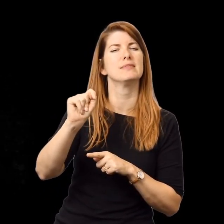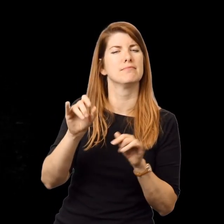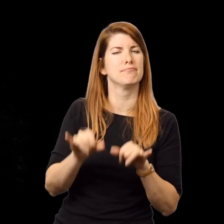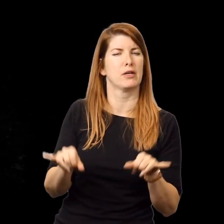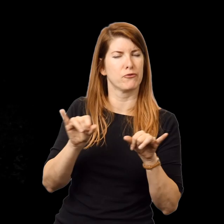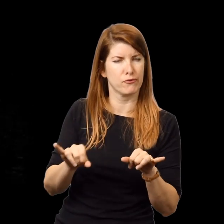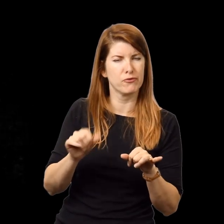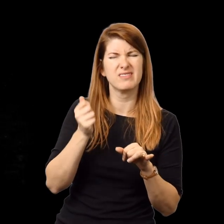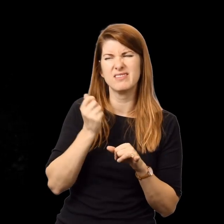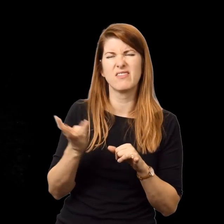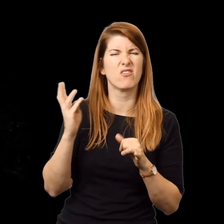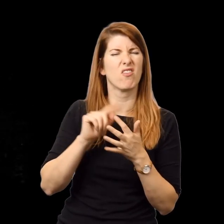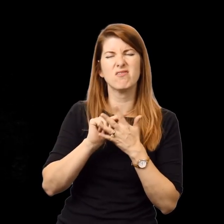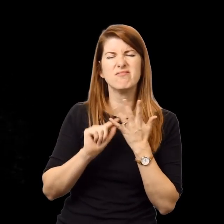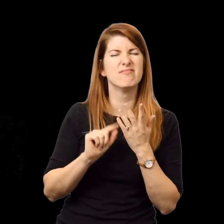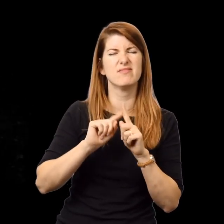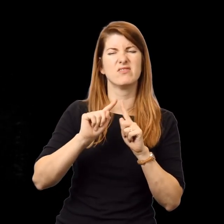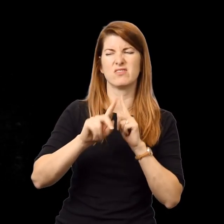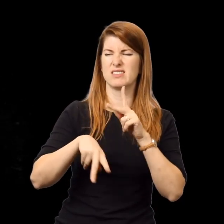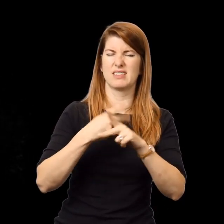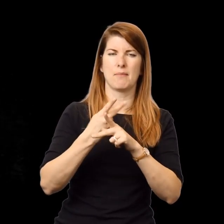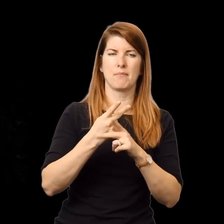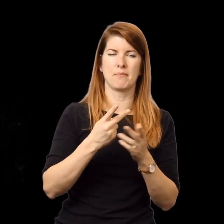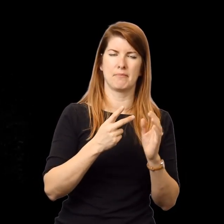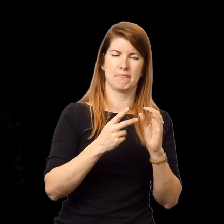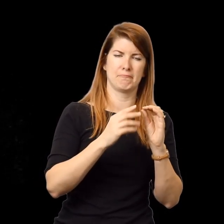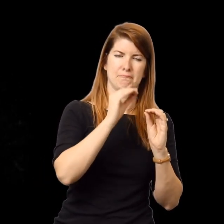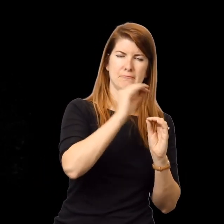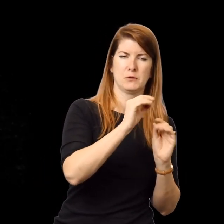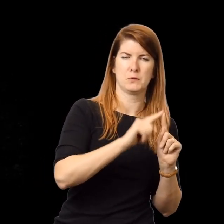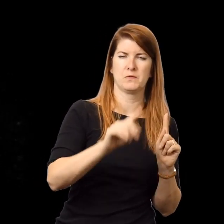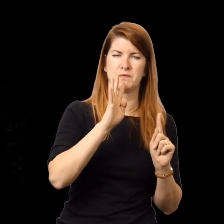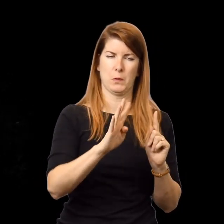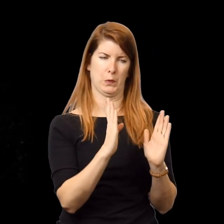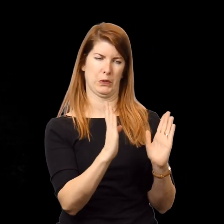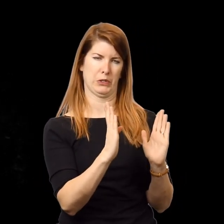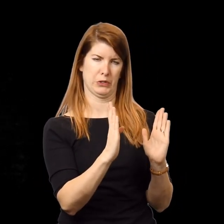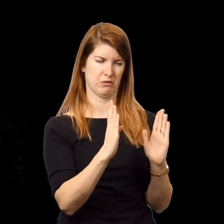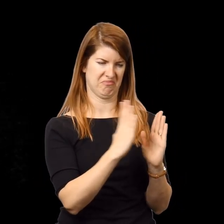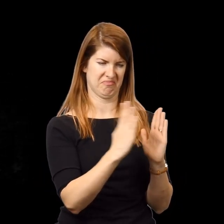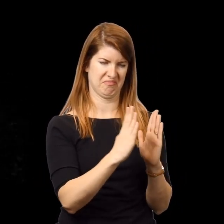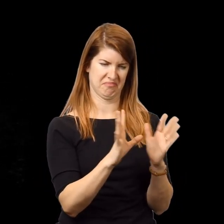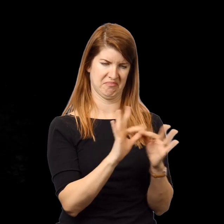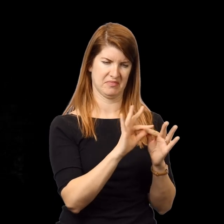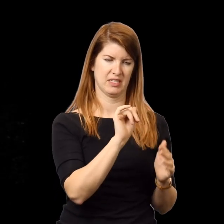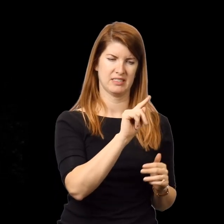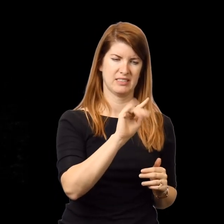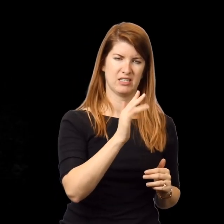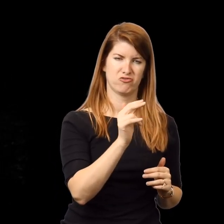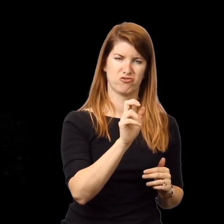There are a normal of different patterns of attachment. Children come out of the attachment period, zero to four, either securely attached